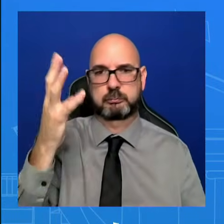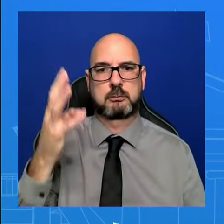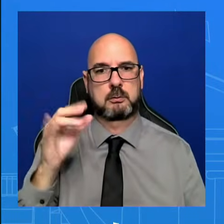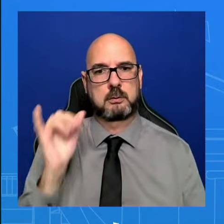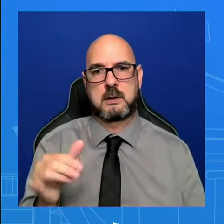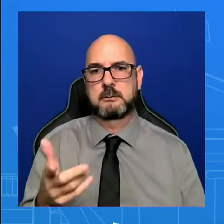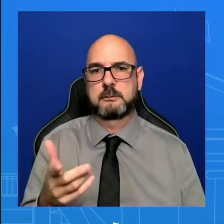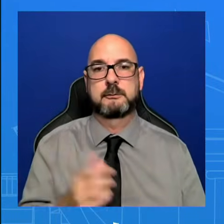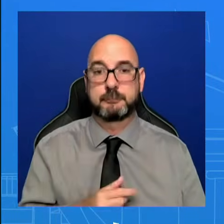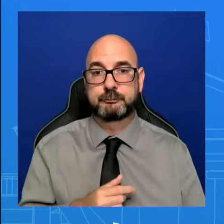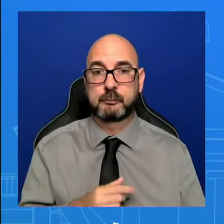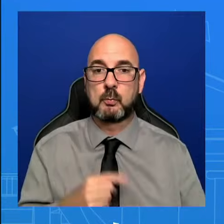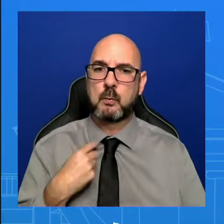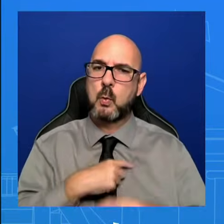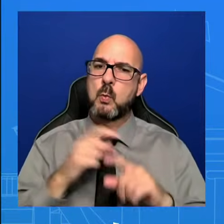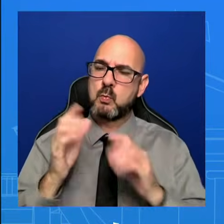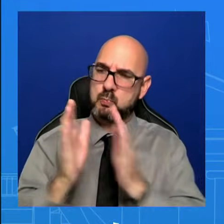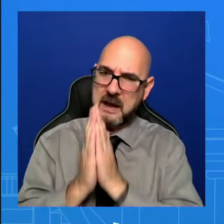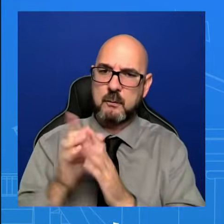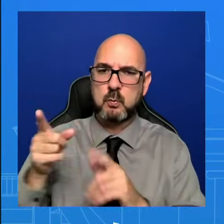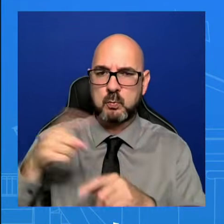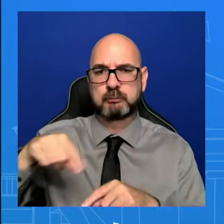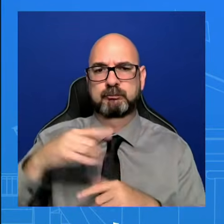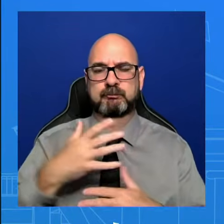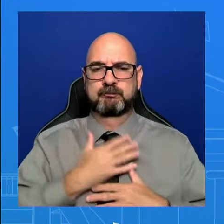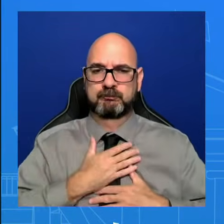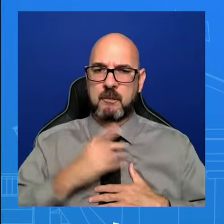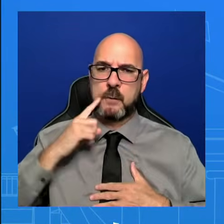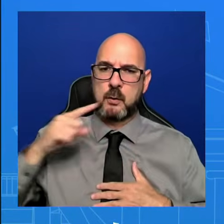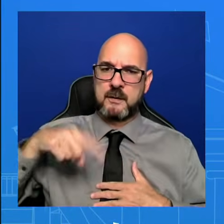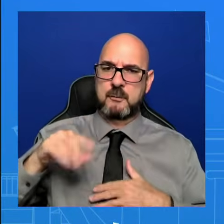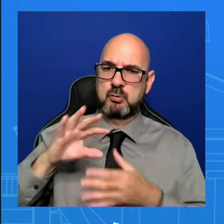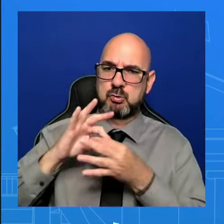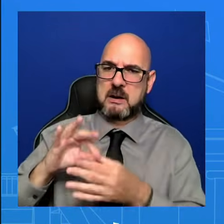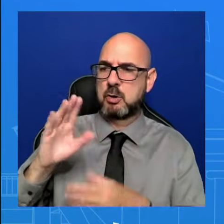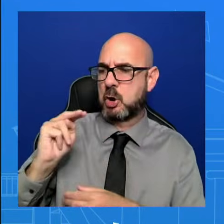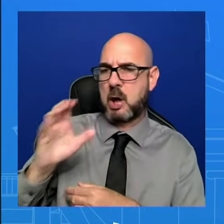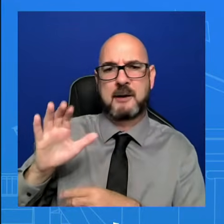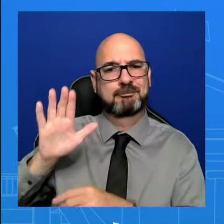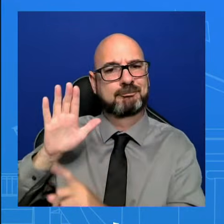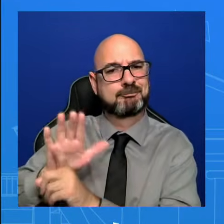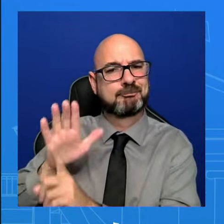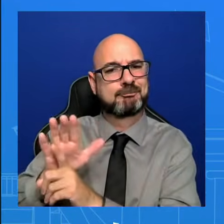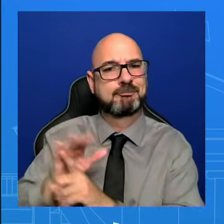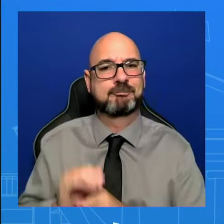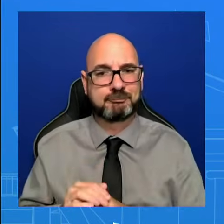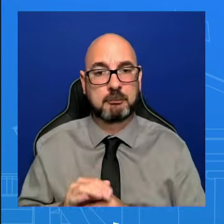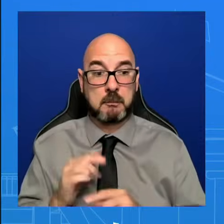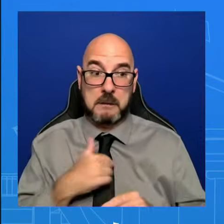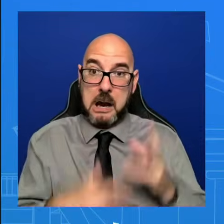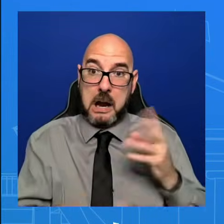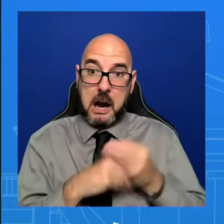As it relates to North Carolina tomorrow, I just don't have anything to share at this time. Go ahead.